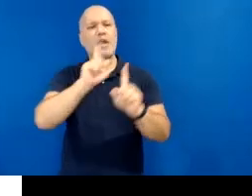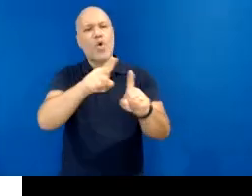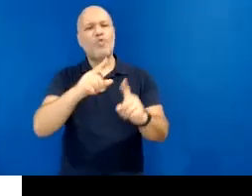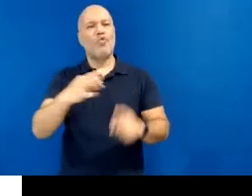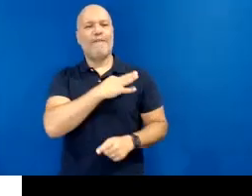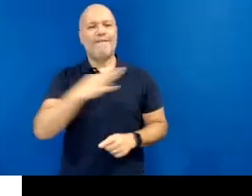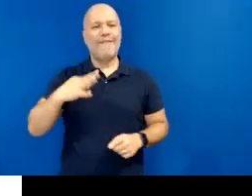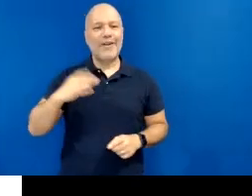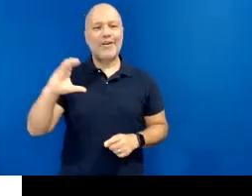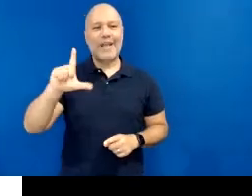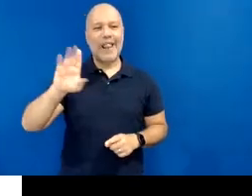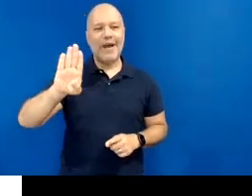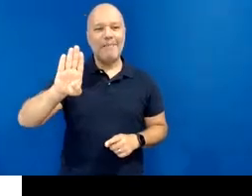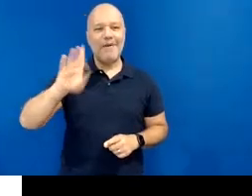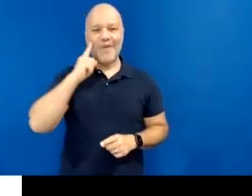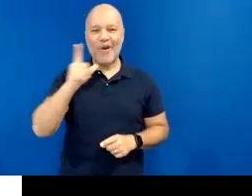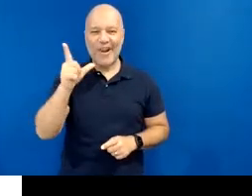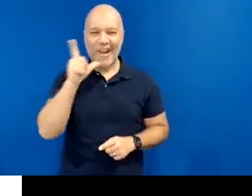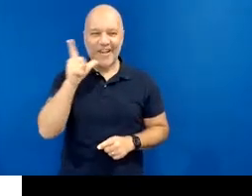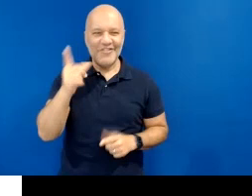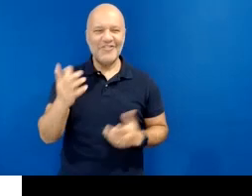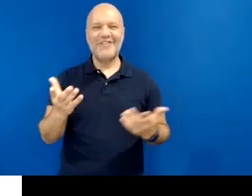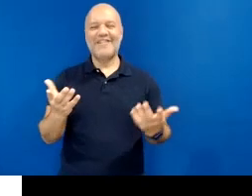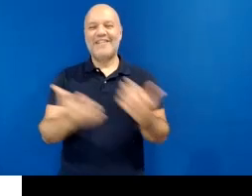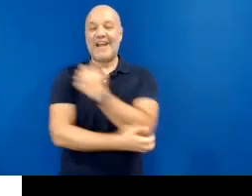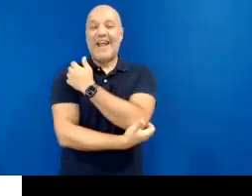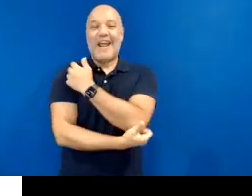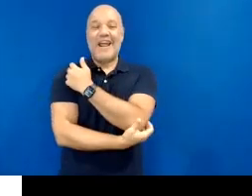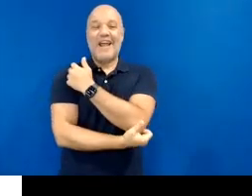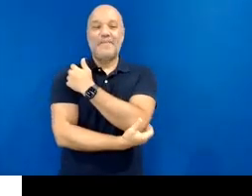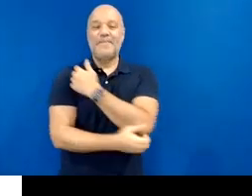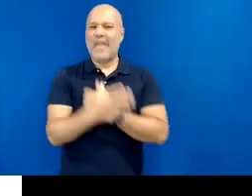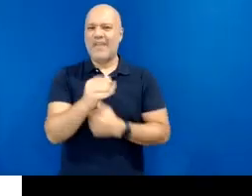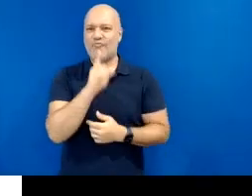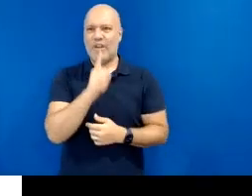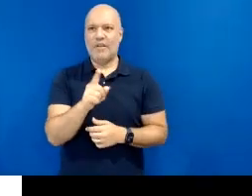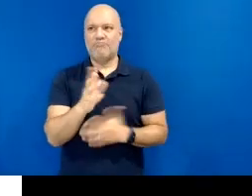This was a world that was very I was I, I didn't know know what that disconnect was.